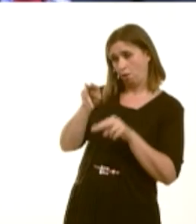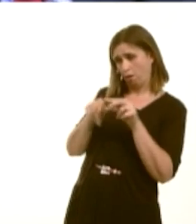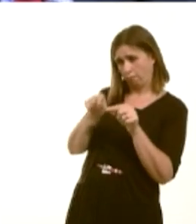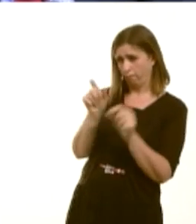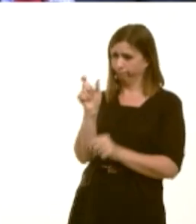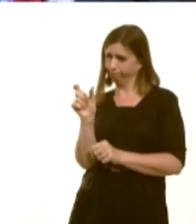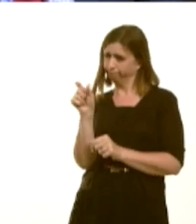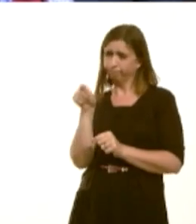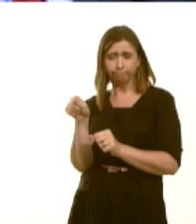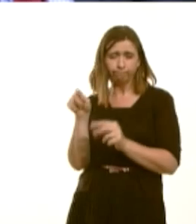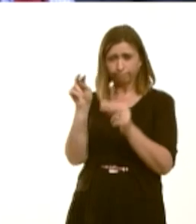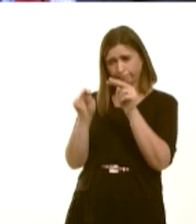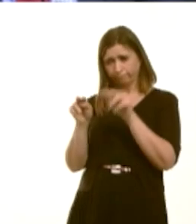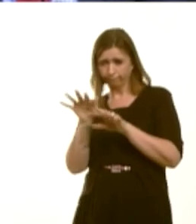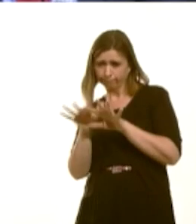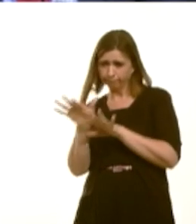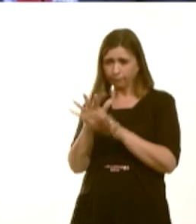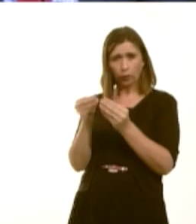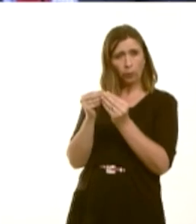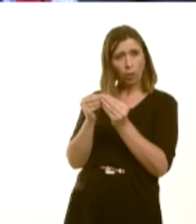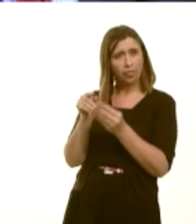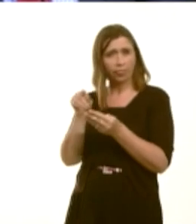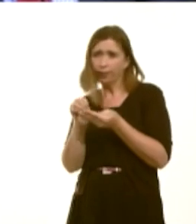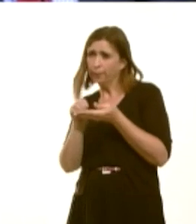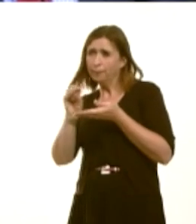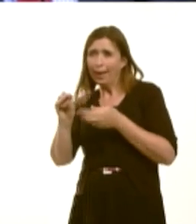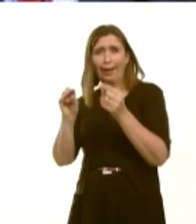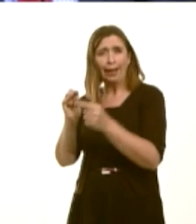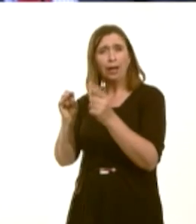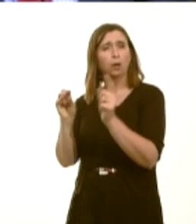yes, where itís possible for people get that extra funding for drugs where itís felt that